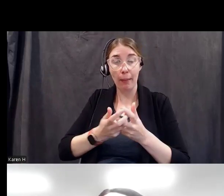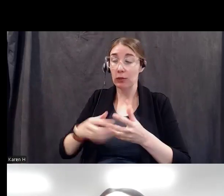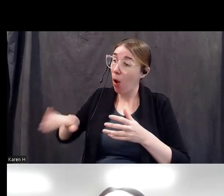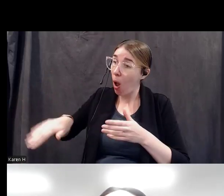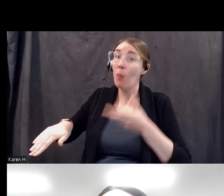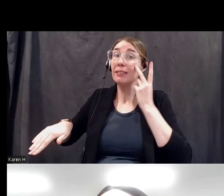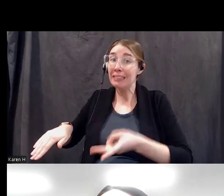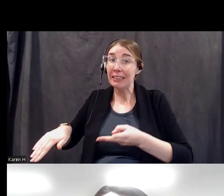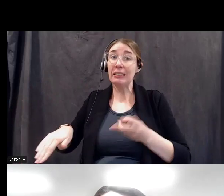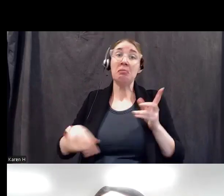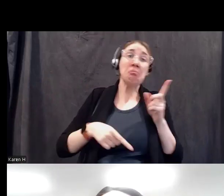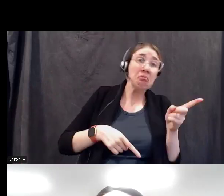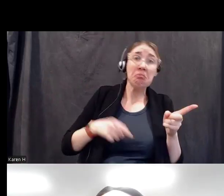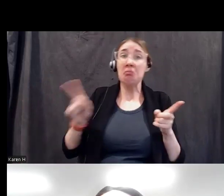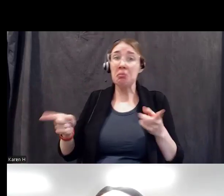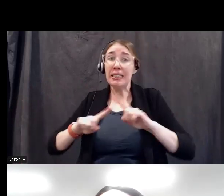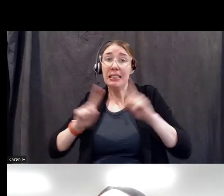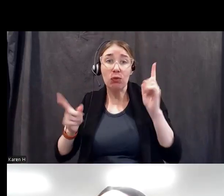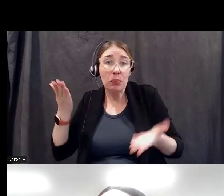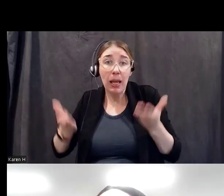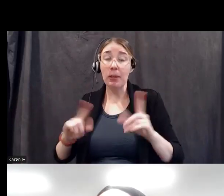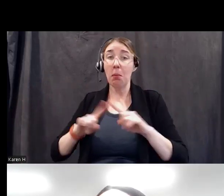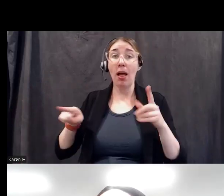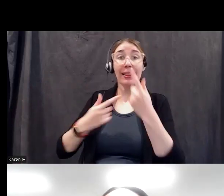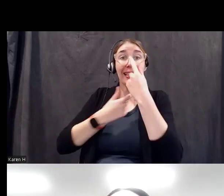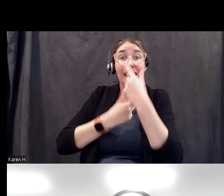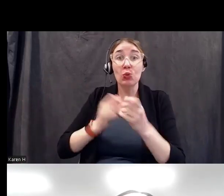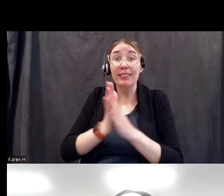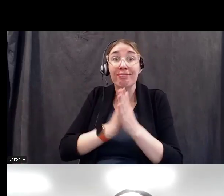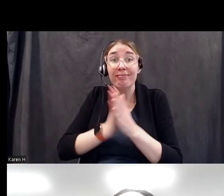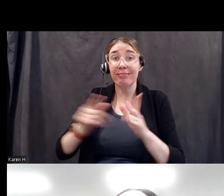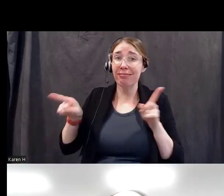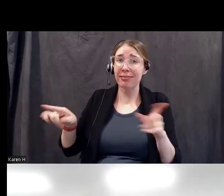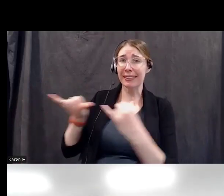we still have the same interests and the same -- we all want to have fun.